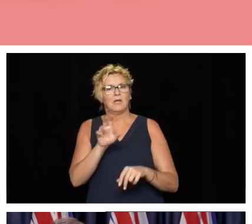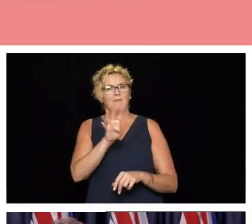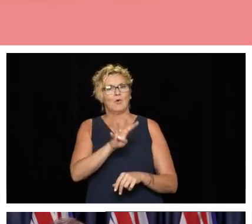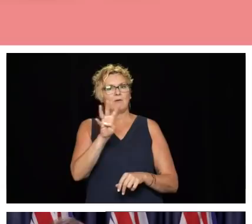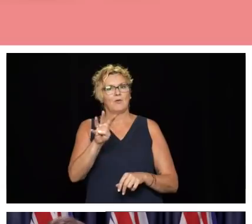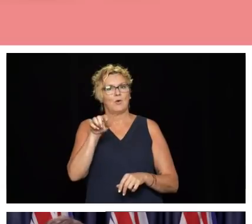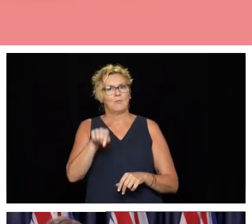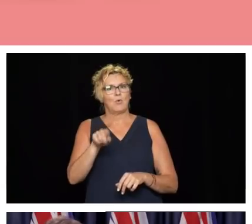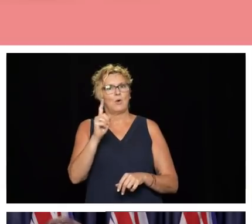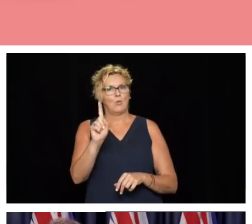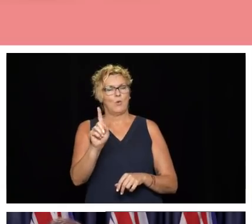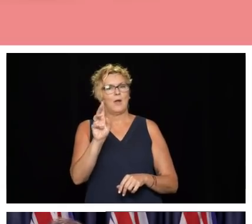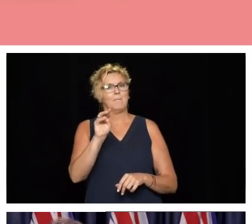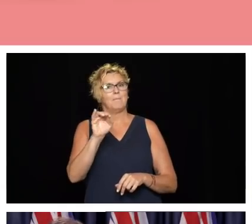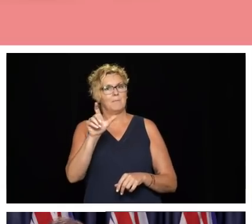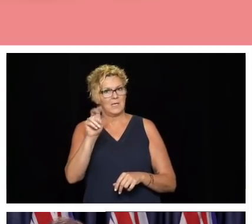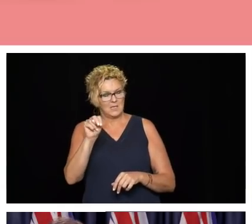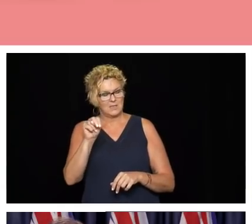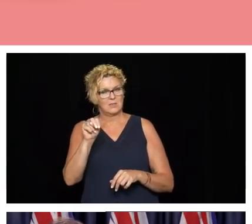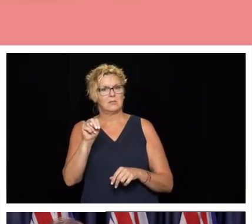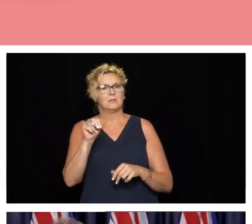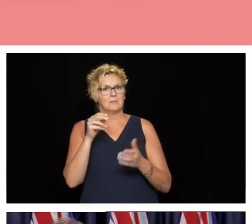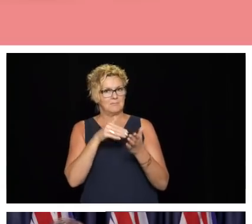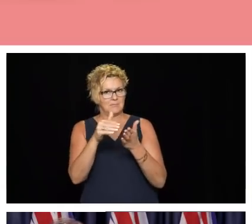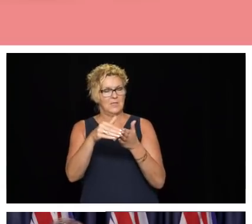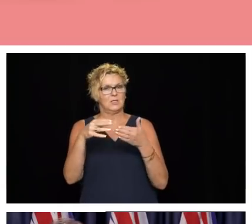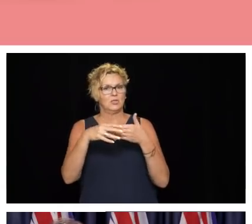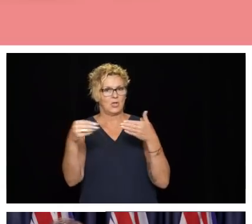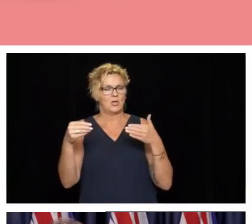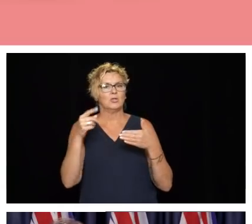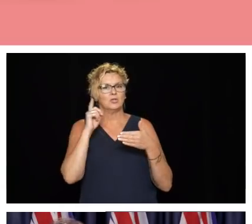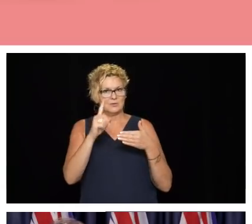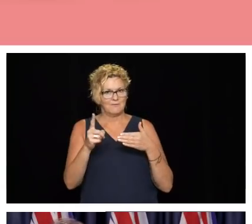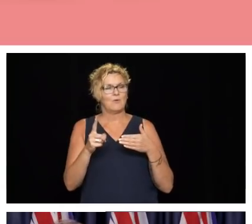An example of protecting vulnerable seniors of course is the 44